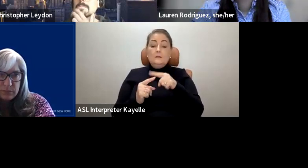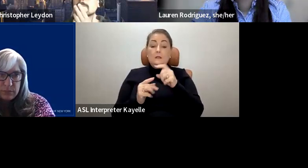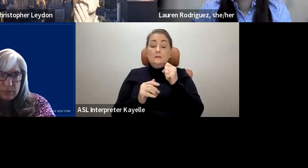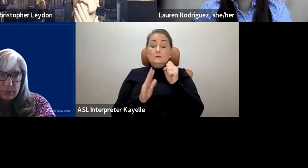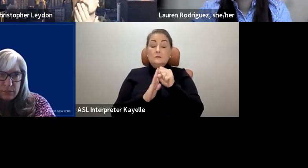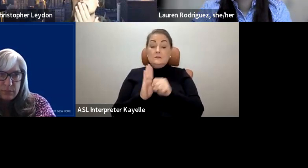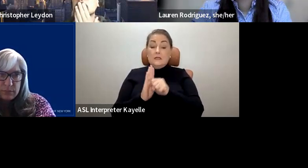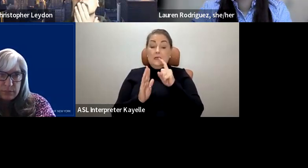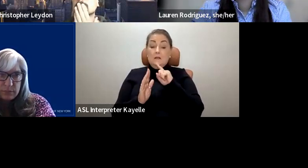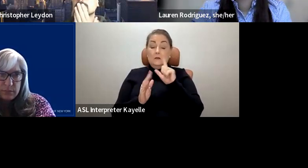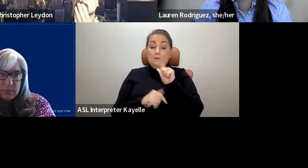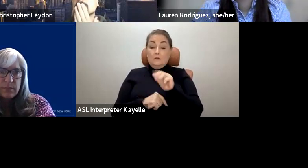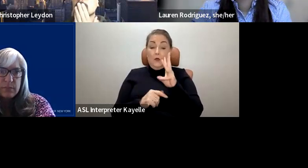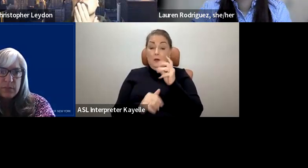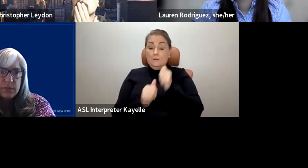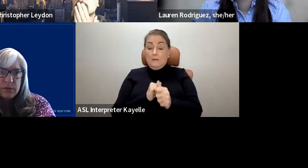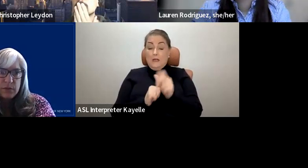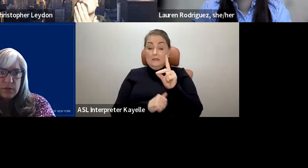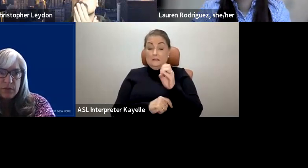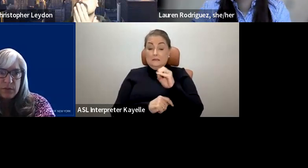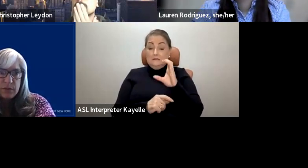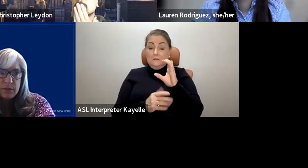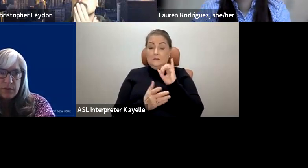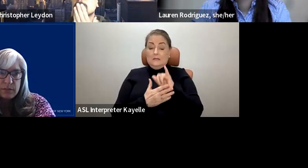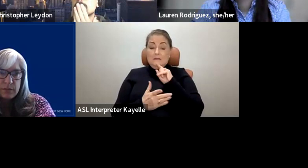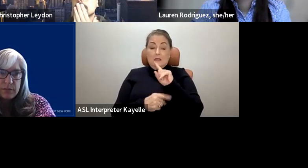December, that made it a requirement for anybody doing